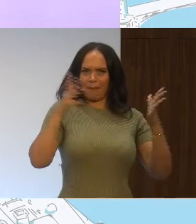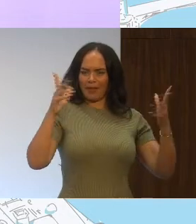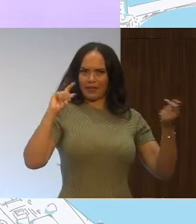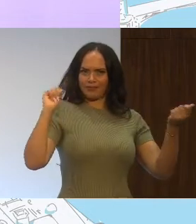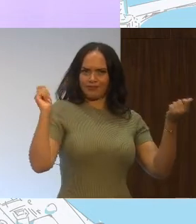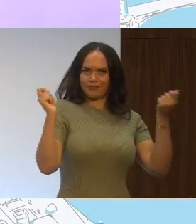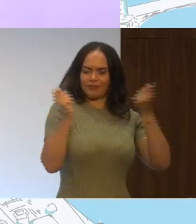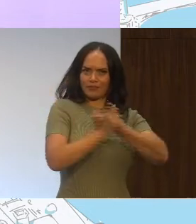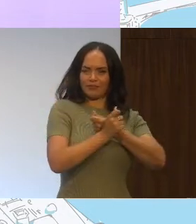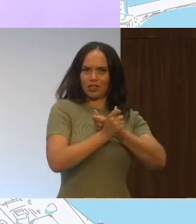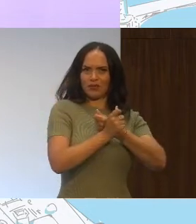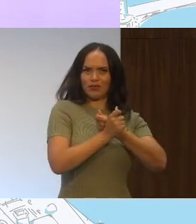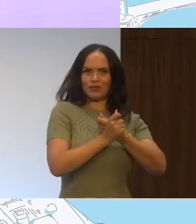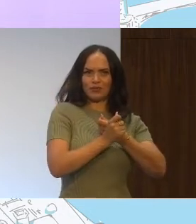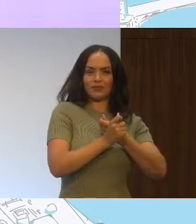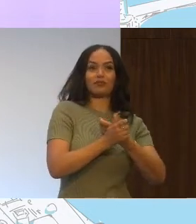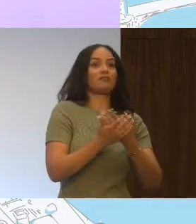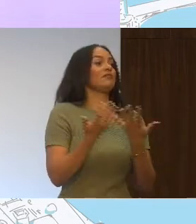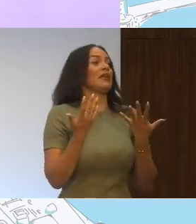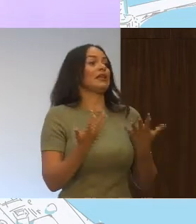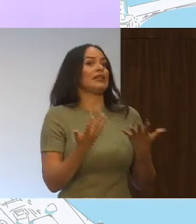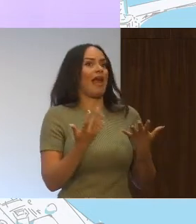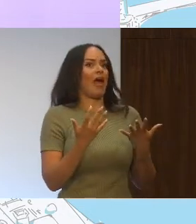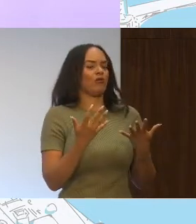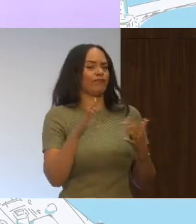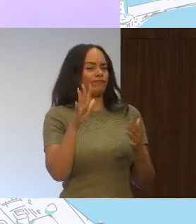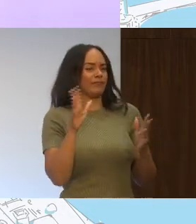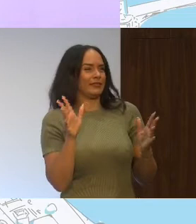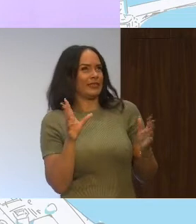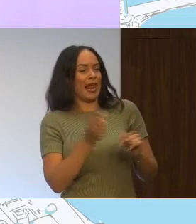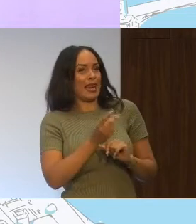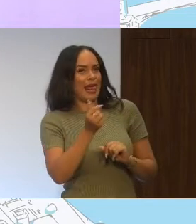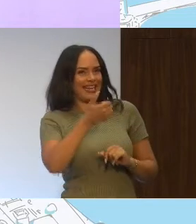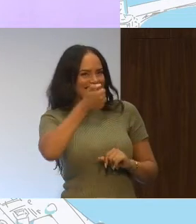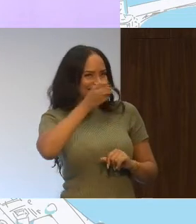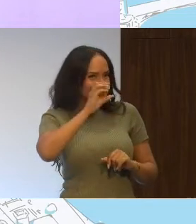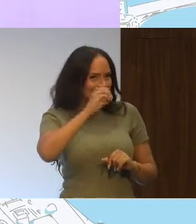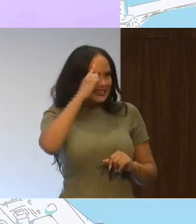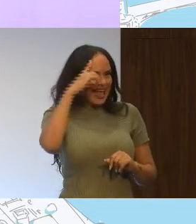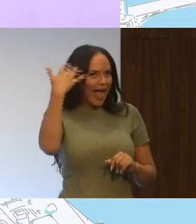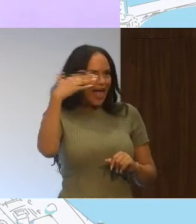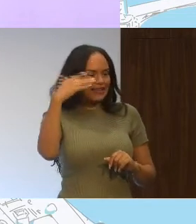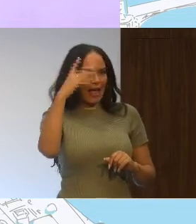We now have nearly 60 headache specialists in the UK,